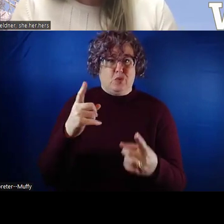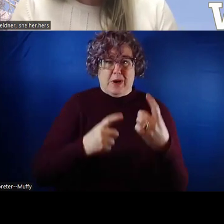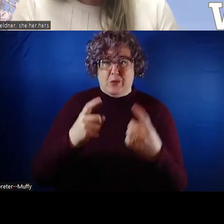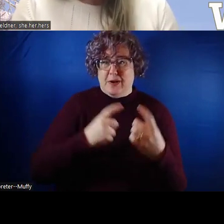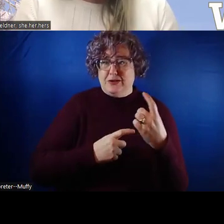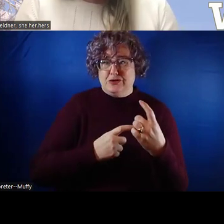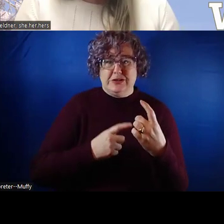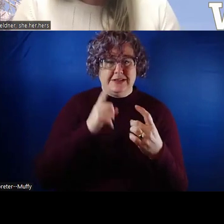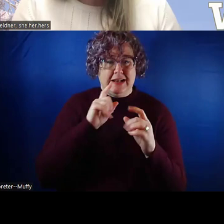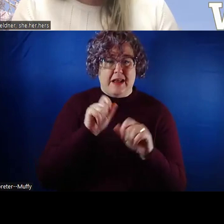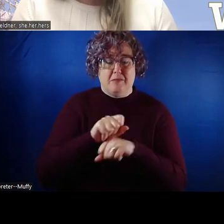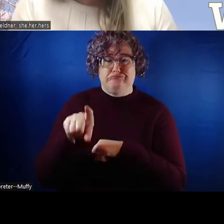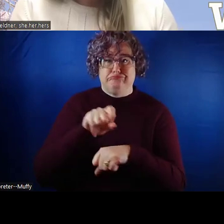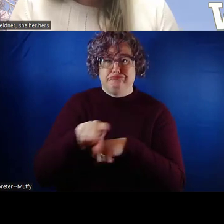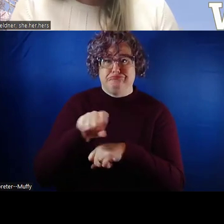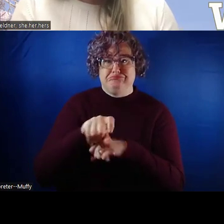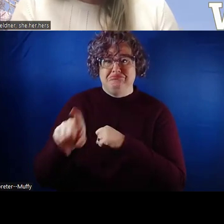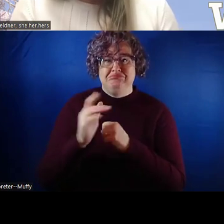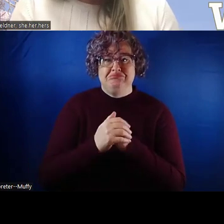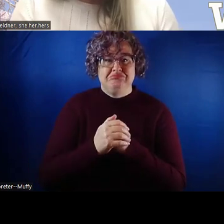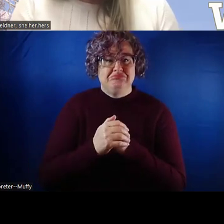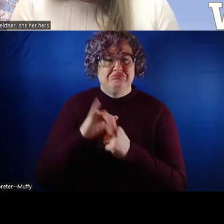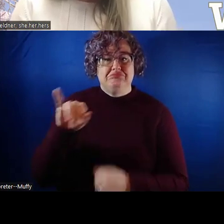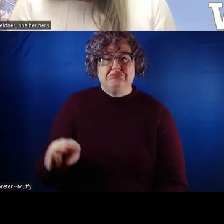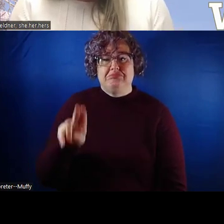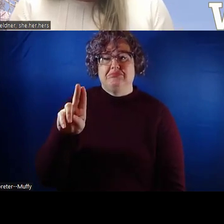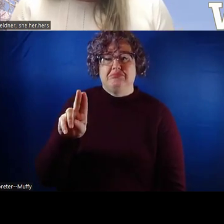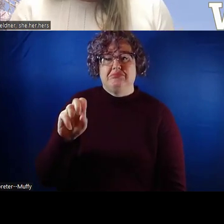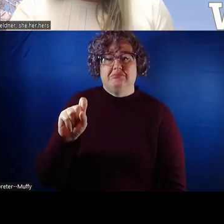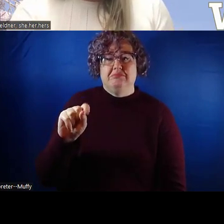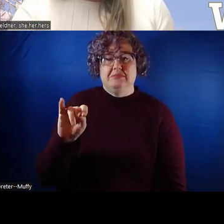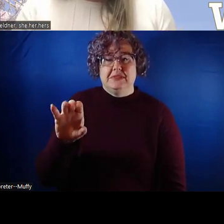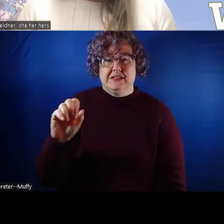that have been submitted here. So, Justice, I am coming back to you,